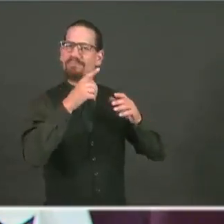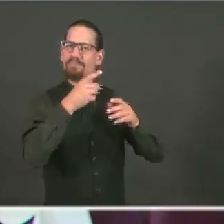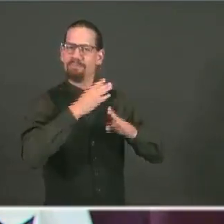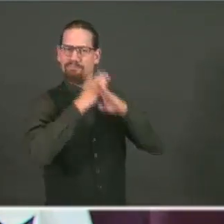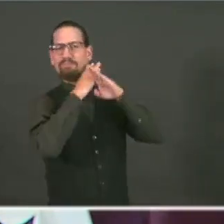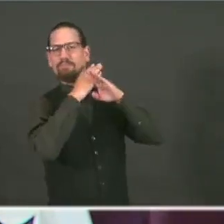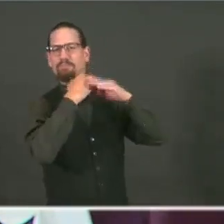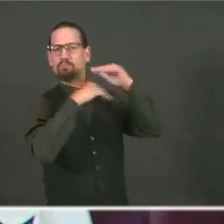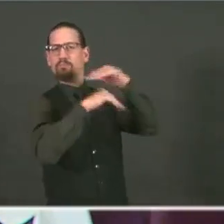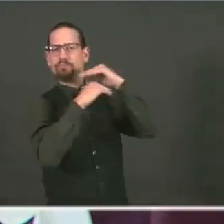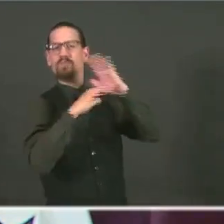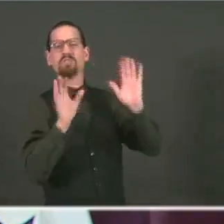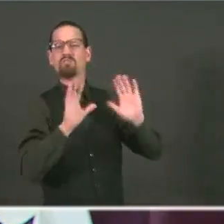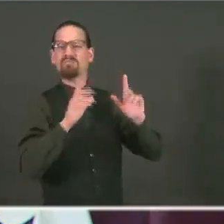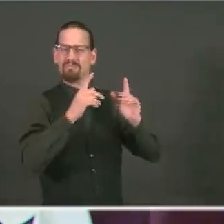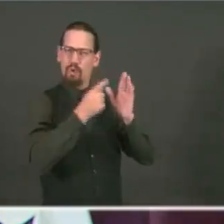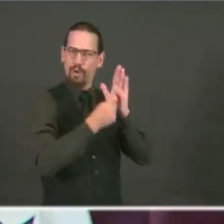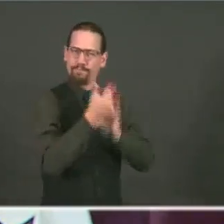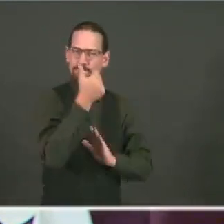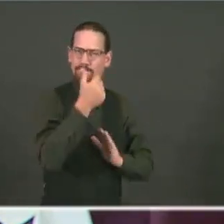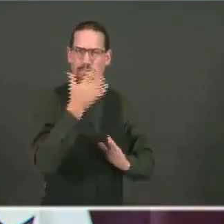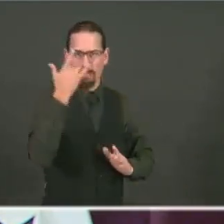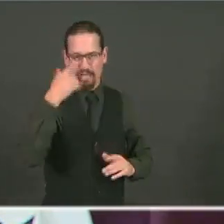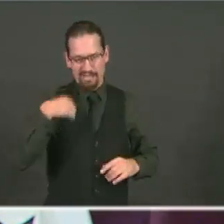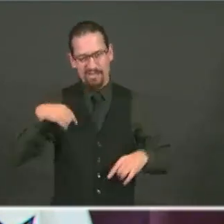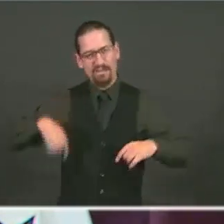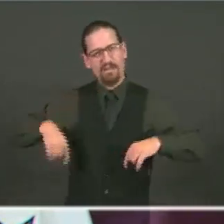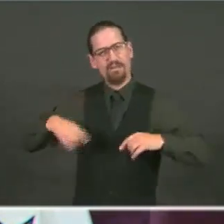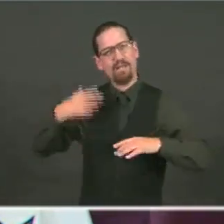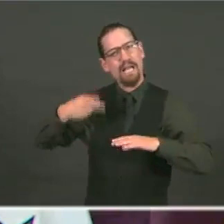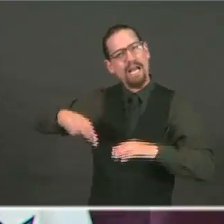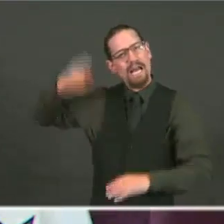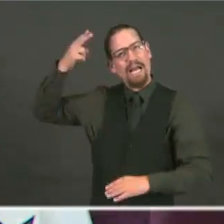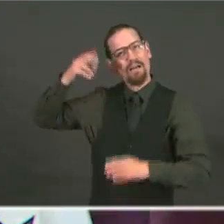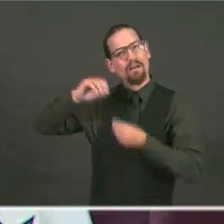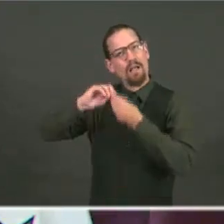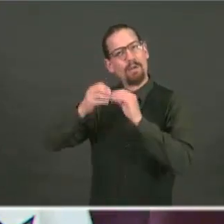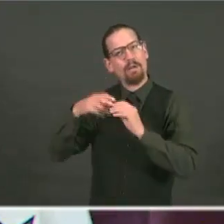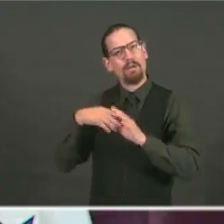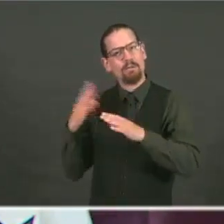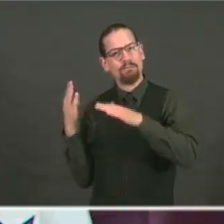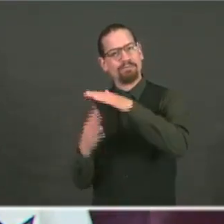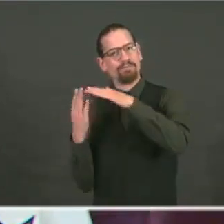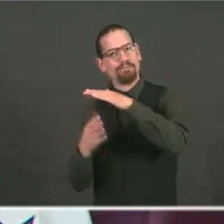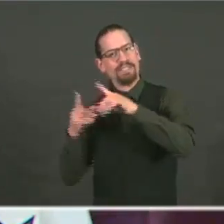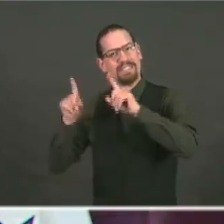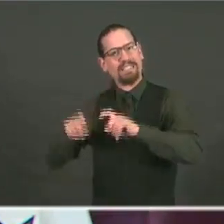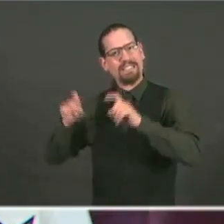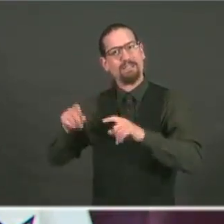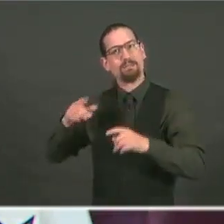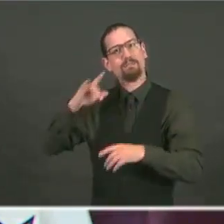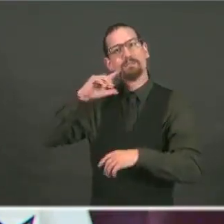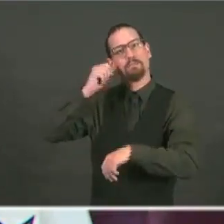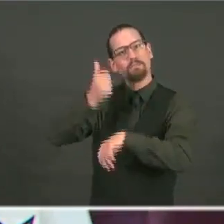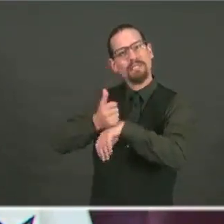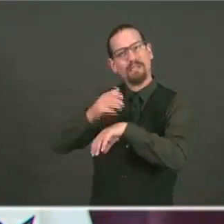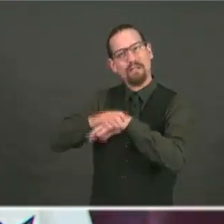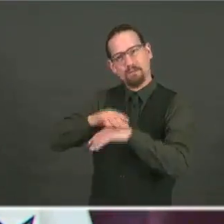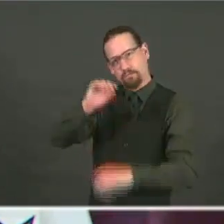QUITE A BIT MORE THAN ANY OTHER STATE AND RHODE ISLAND IS A SAFE PLACE.